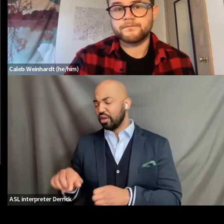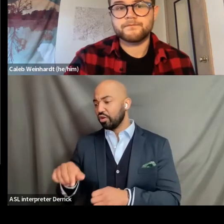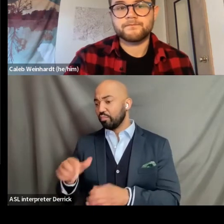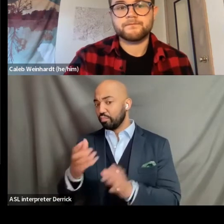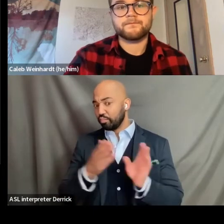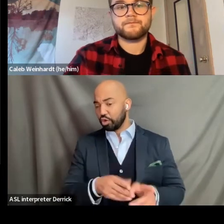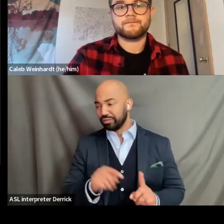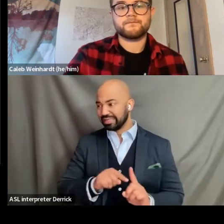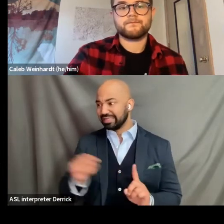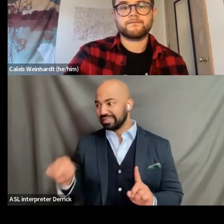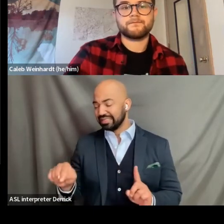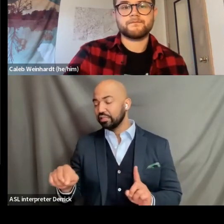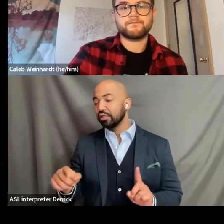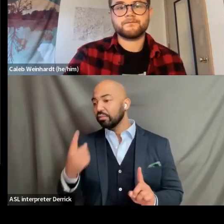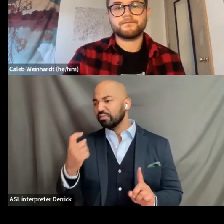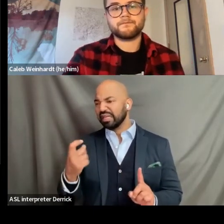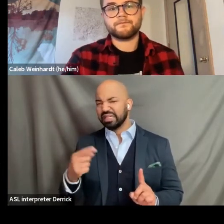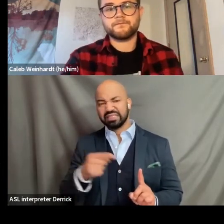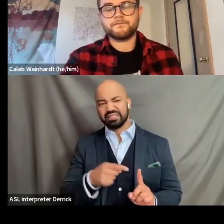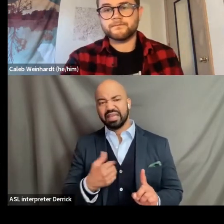because of transness in their life at some place.